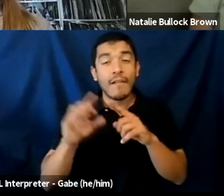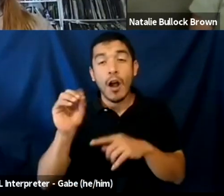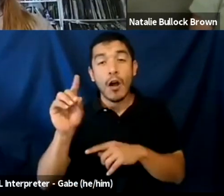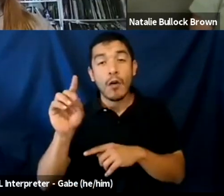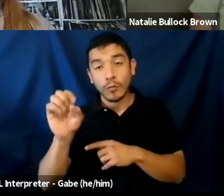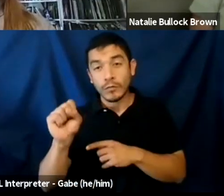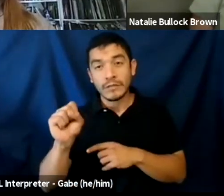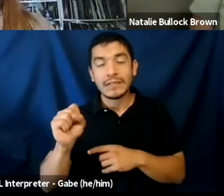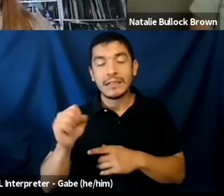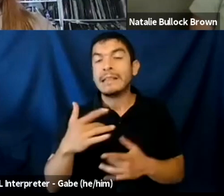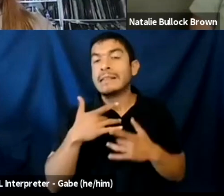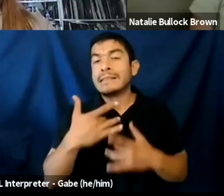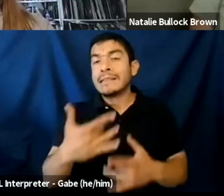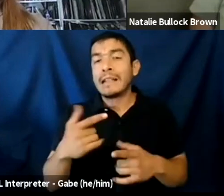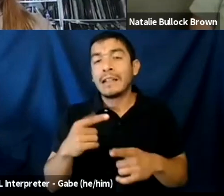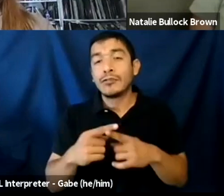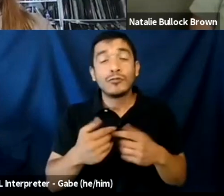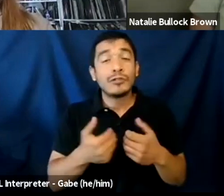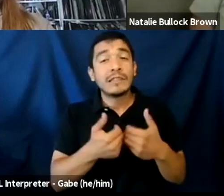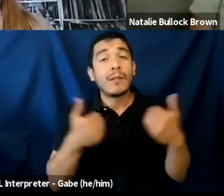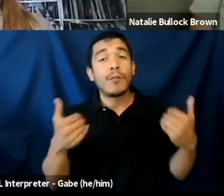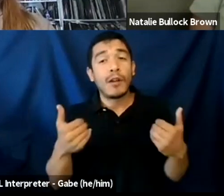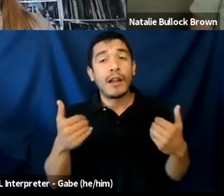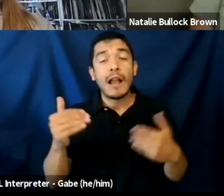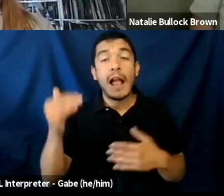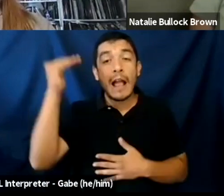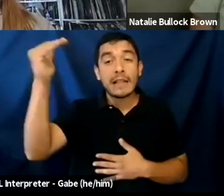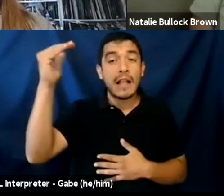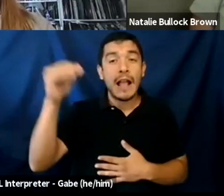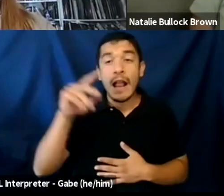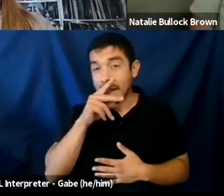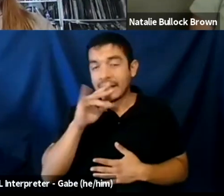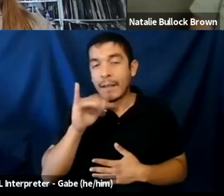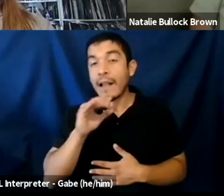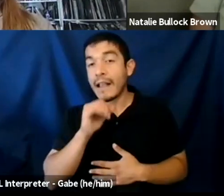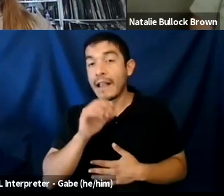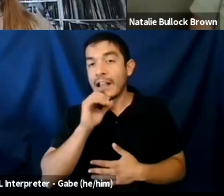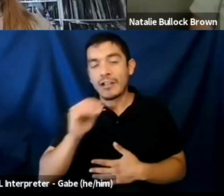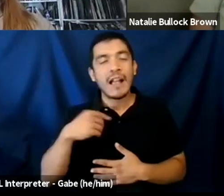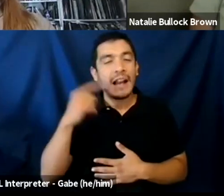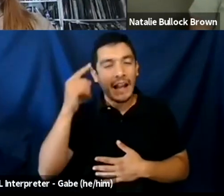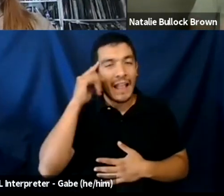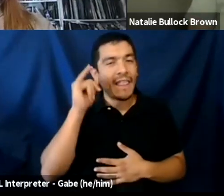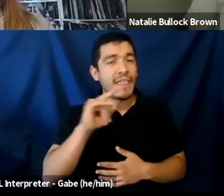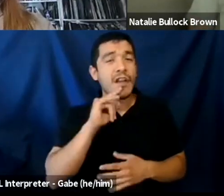tend to sort of separate adults and minors by age. And I think that's a really important question, Belkis.